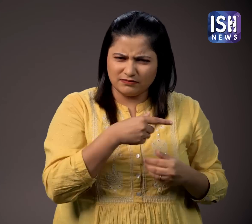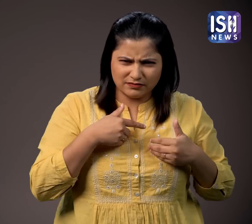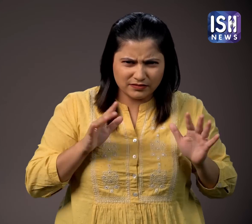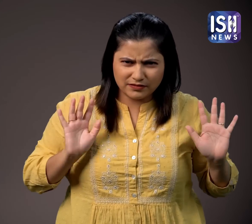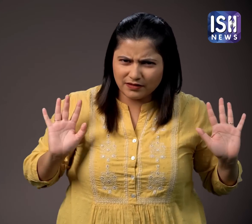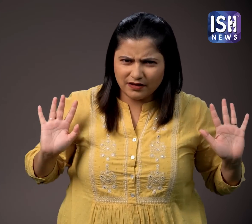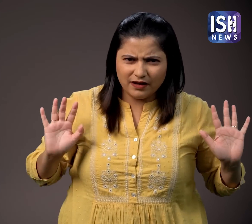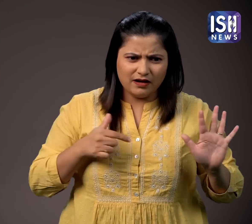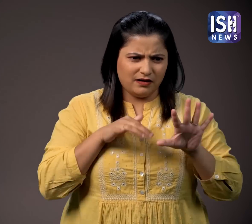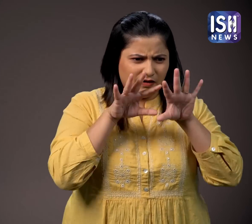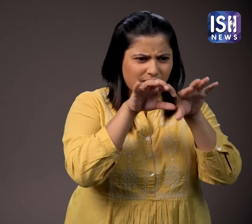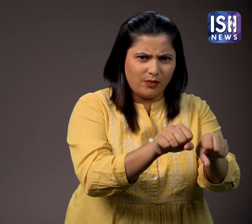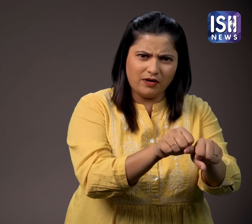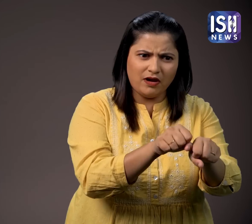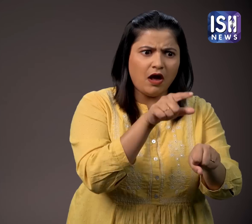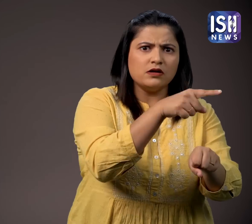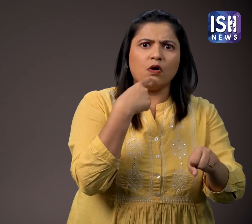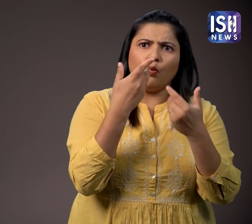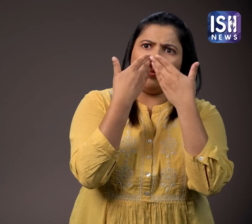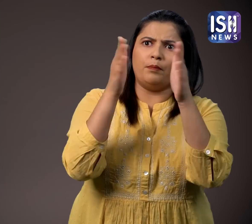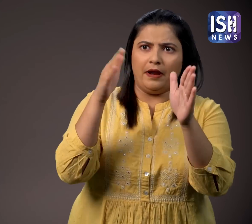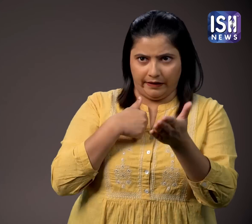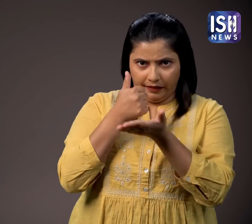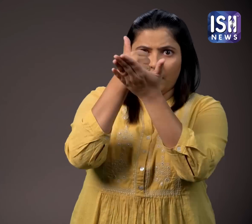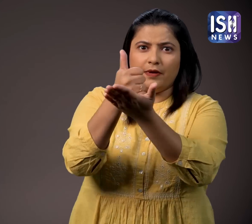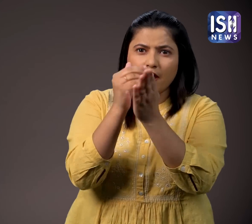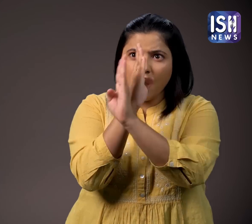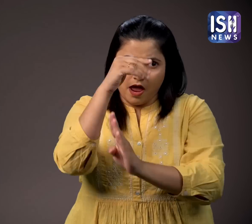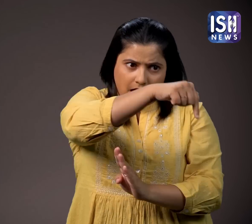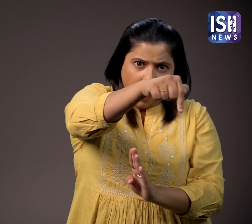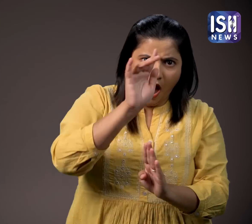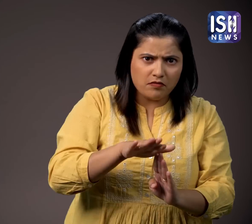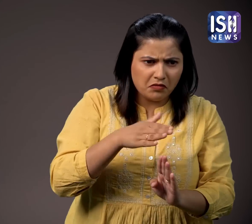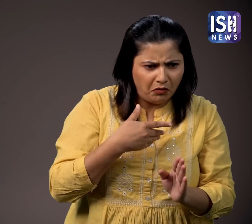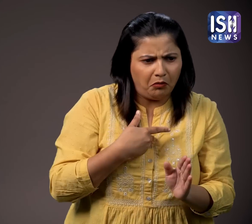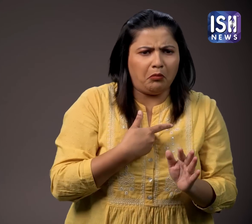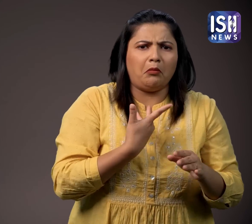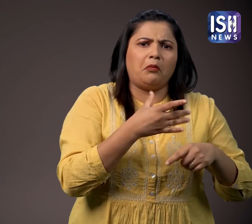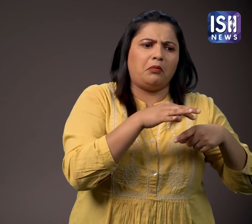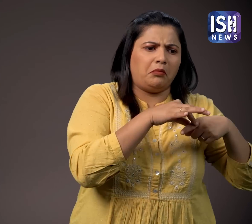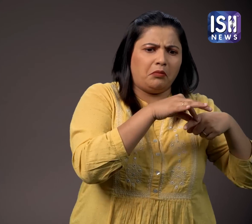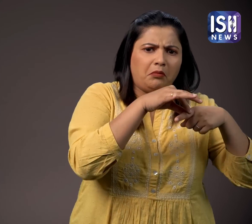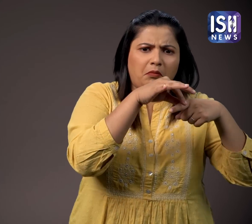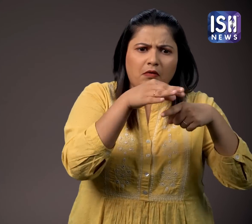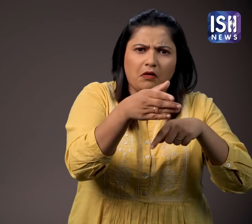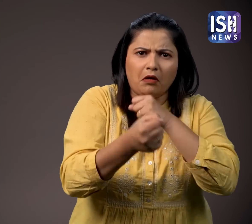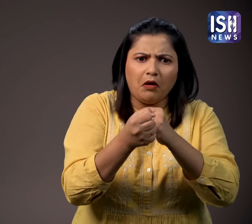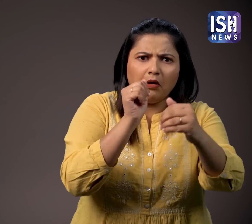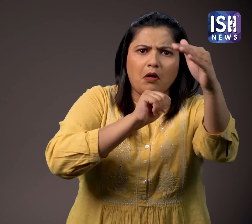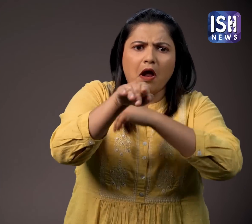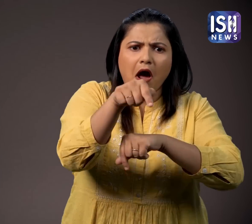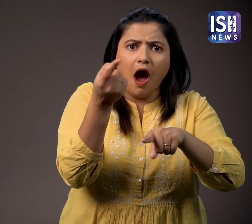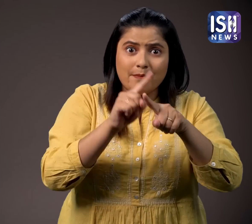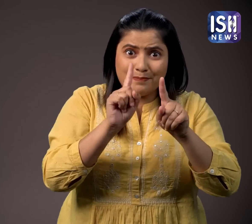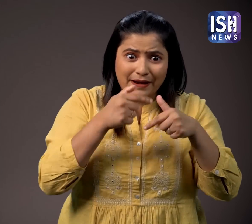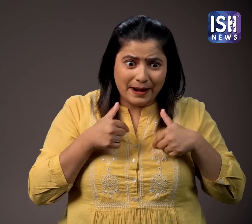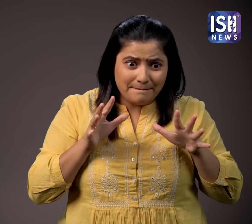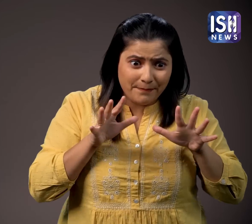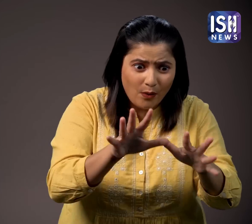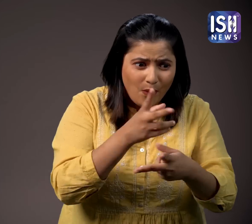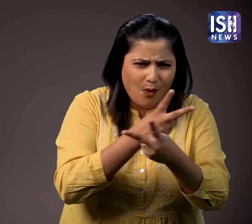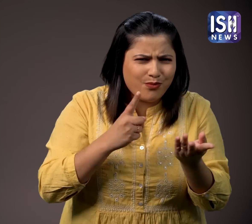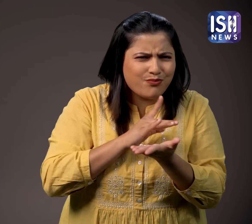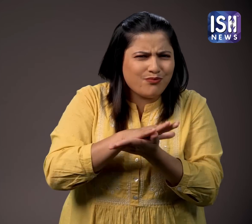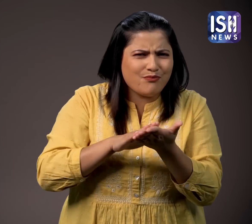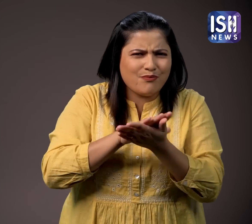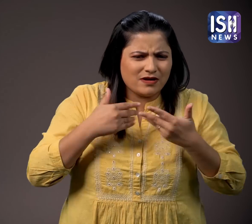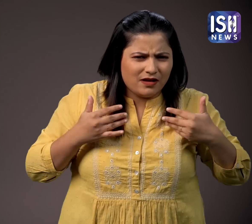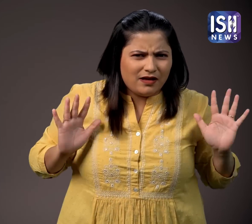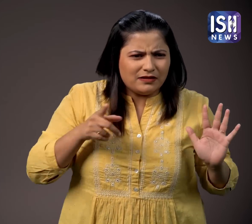The army said that they should not be wrongly blamed for the man's unfortunate death as the man was trying to flee,